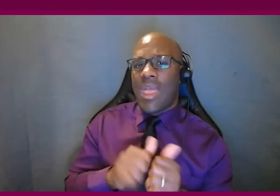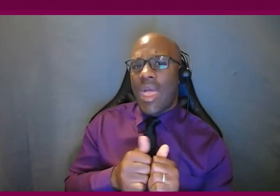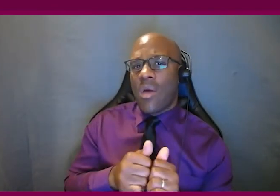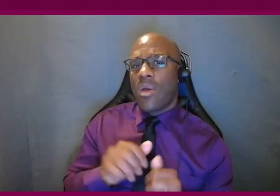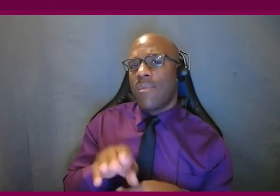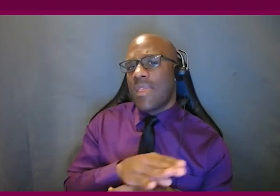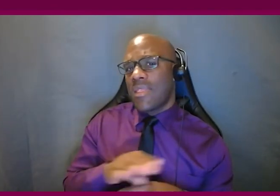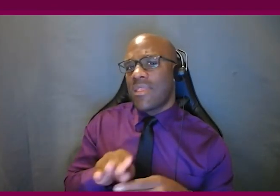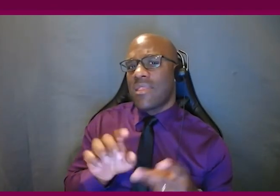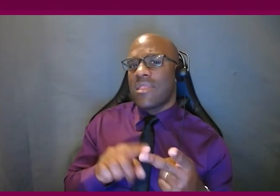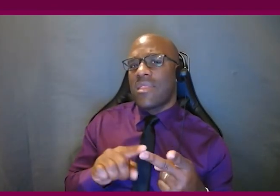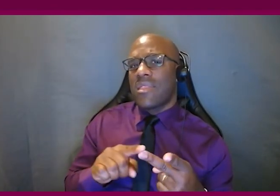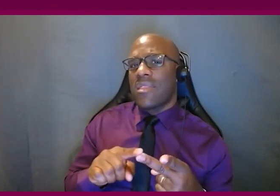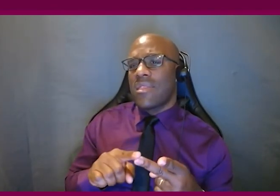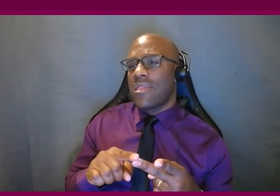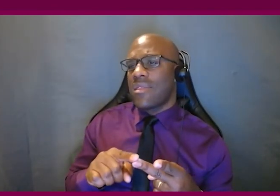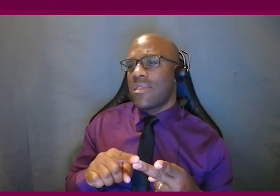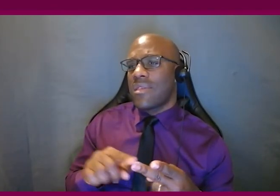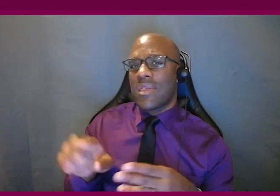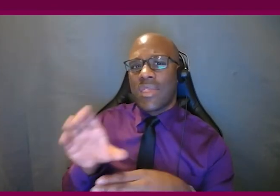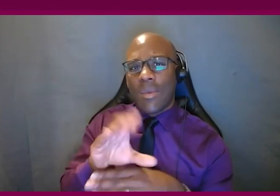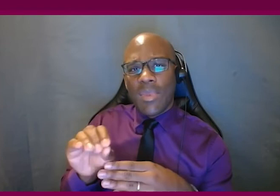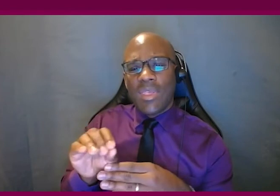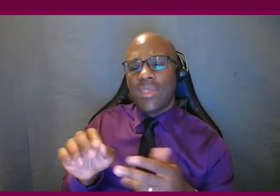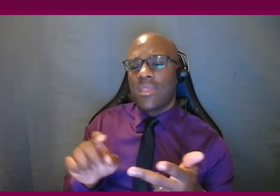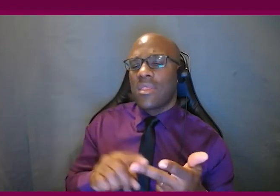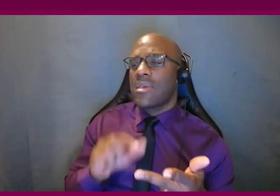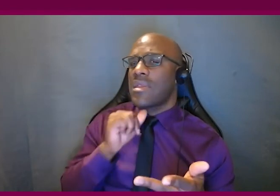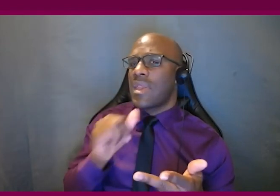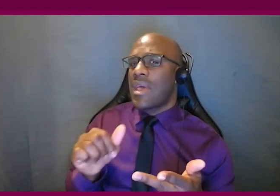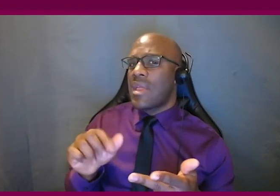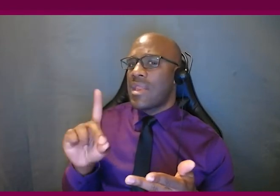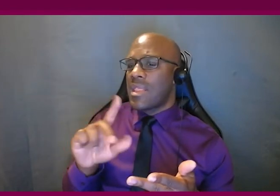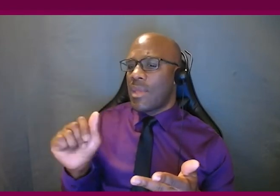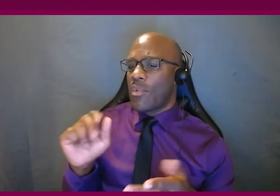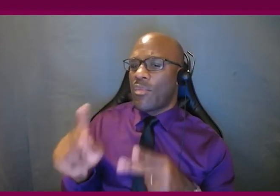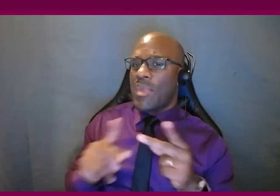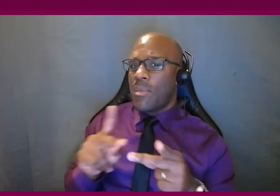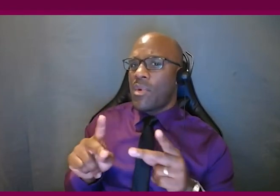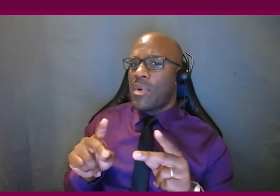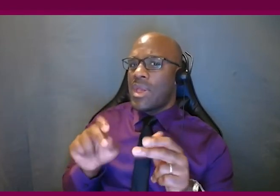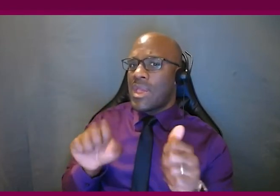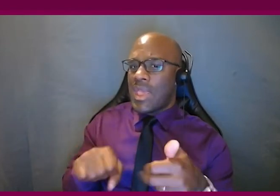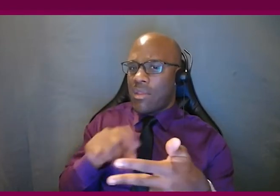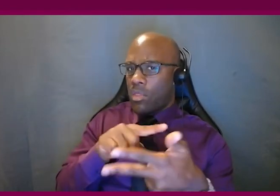How do you think they can do that? Bri Beck: Yeah, that's a big question. I have an idea.